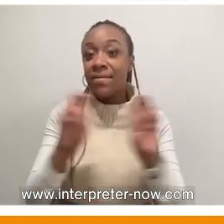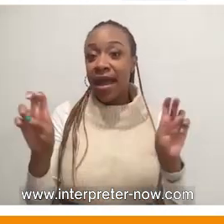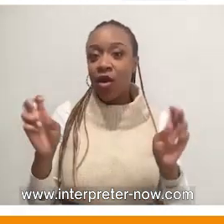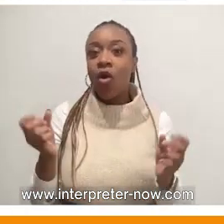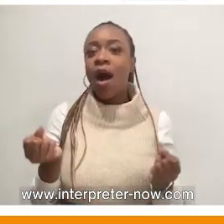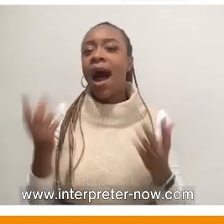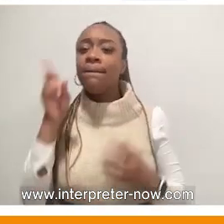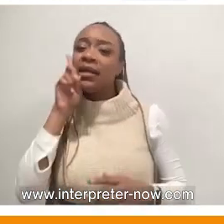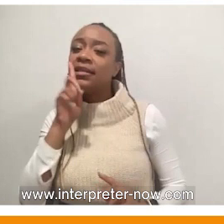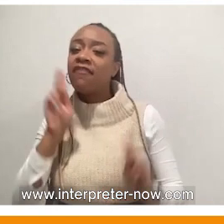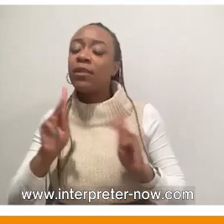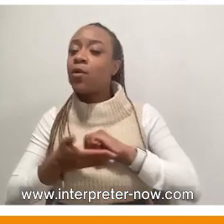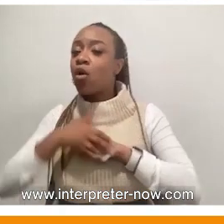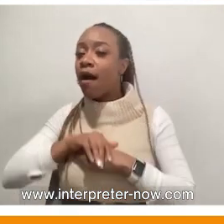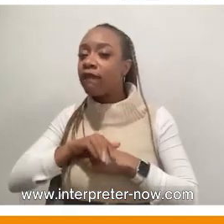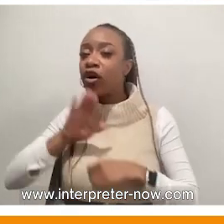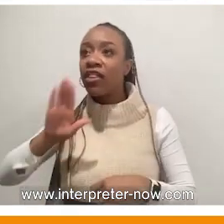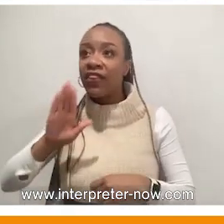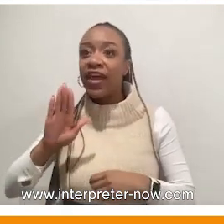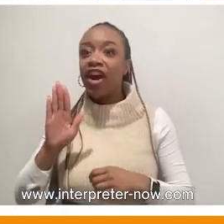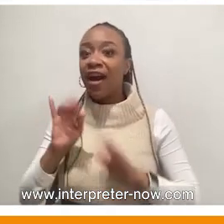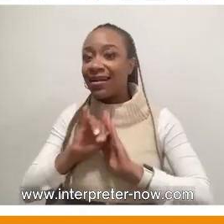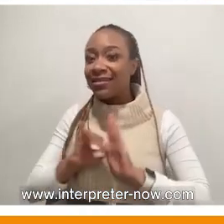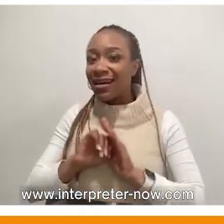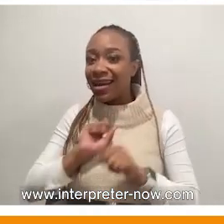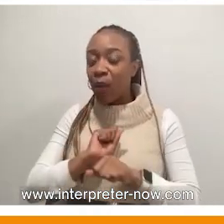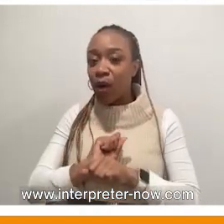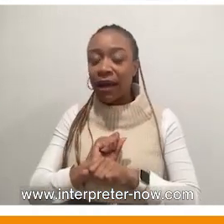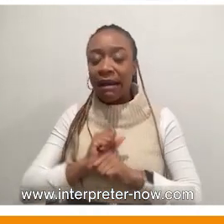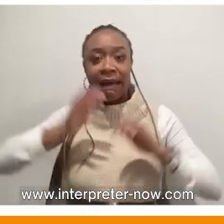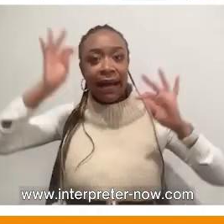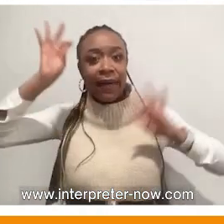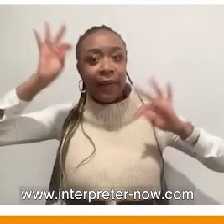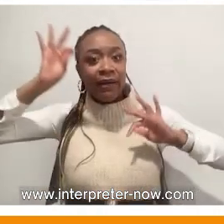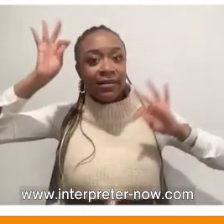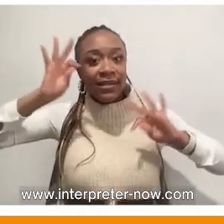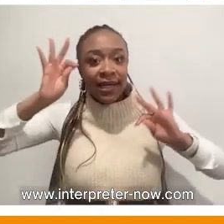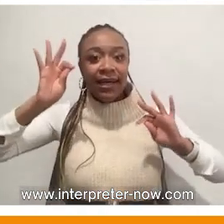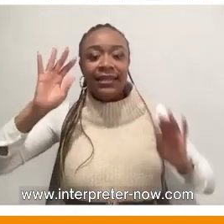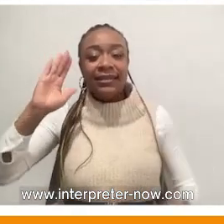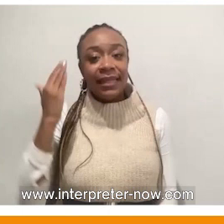how many deaf people are covering their identity at work, I had no idea.